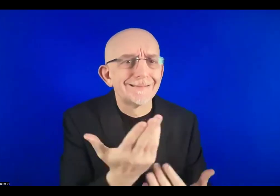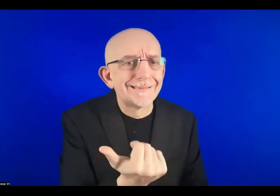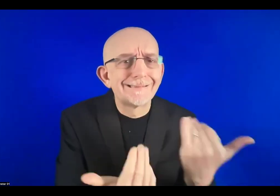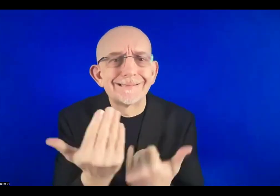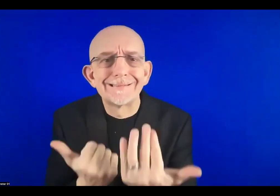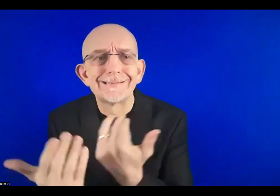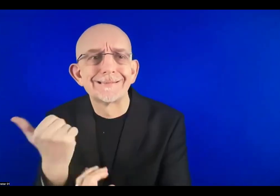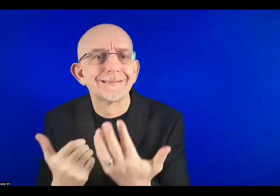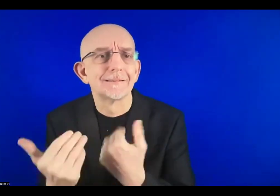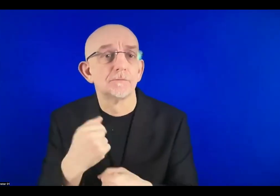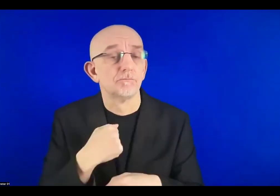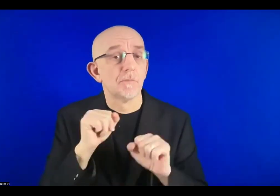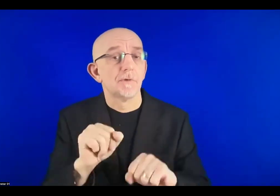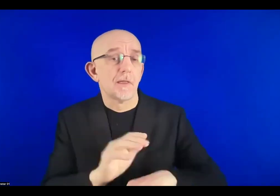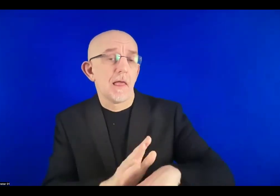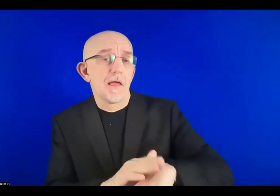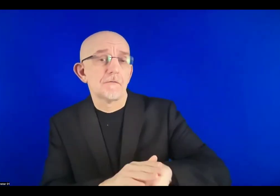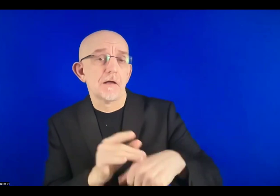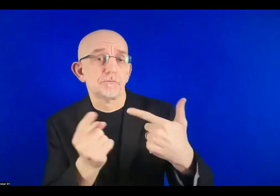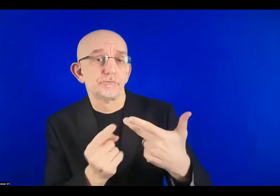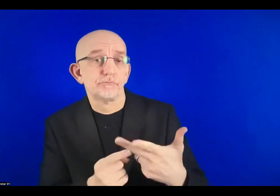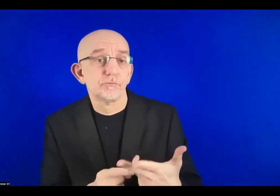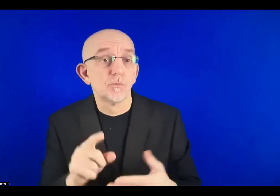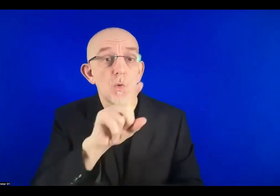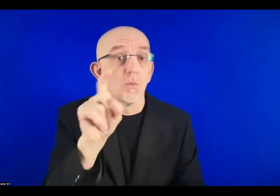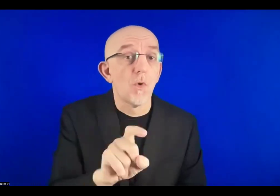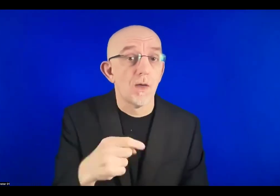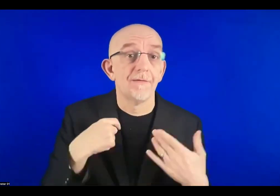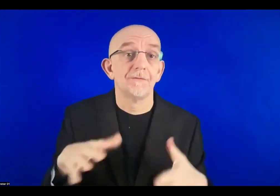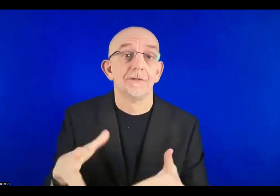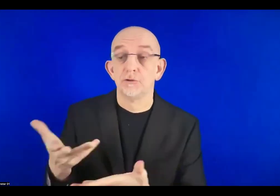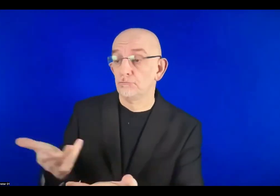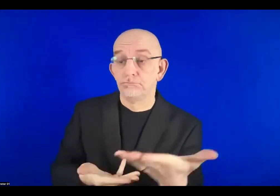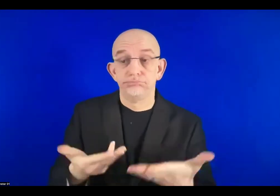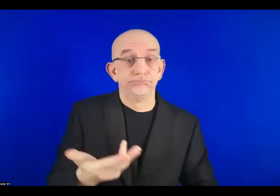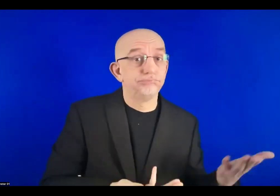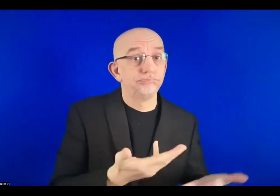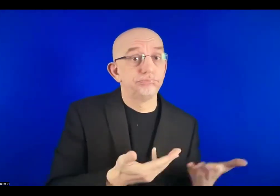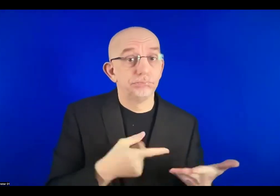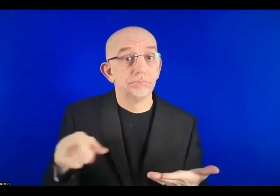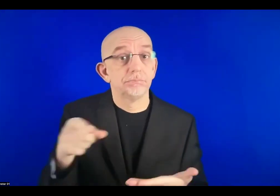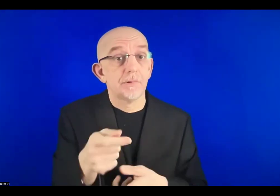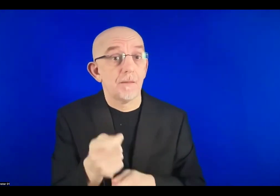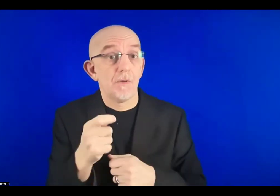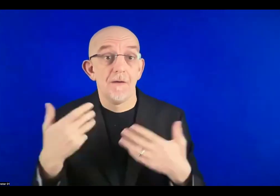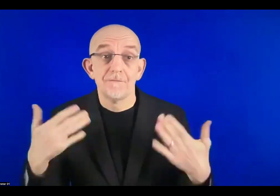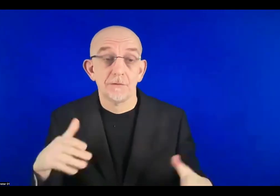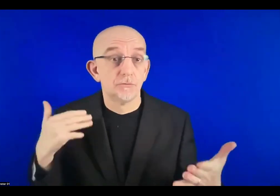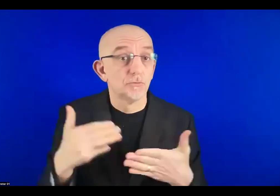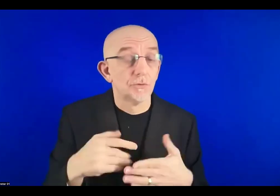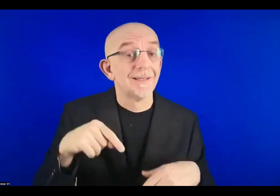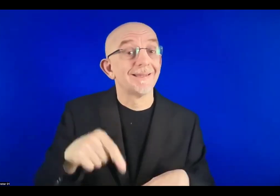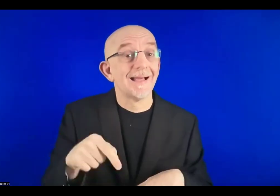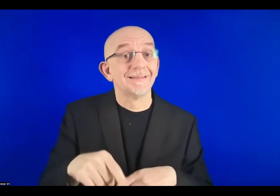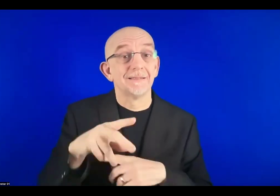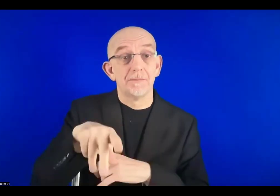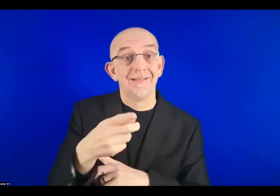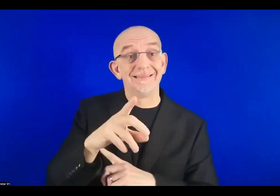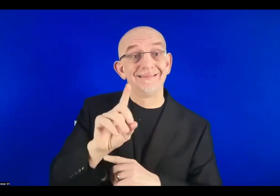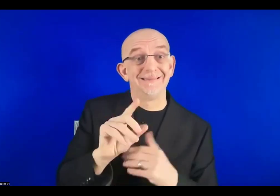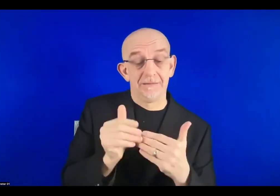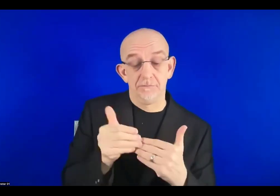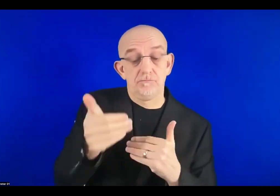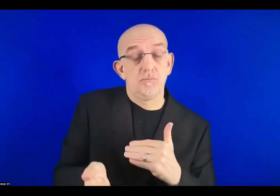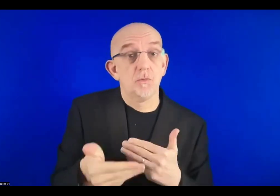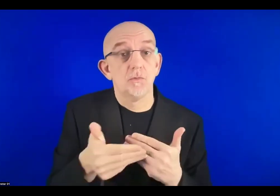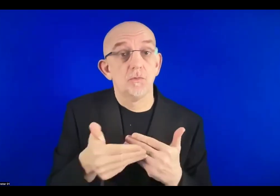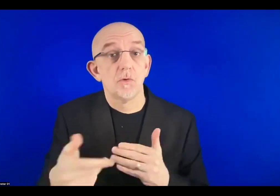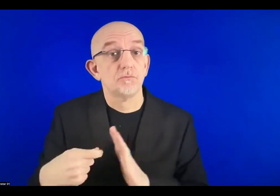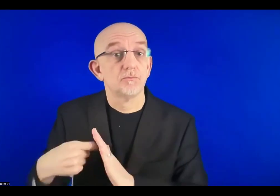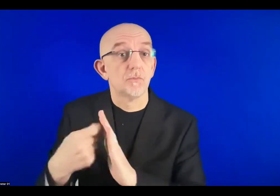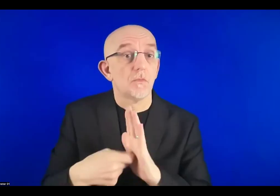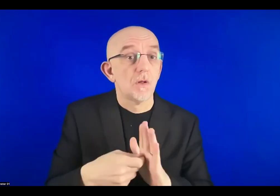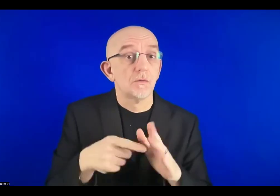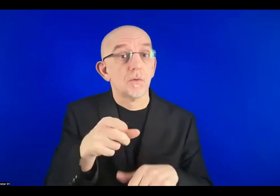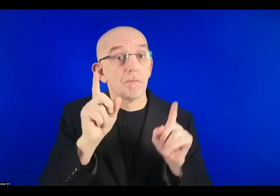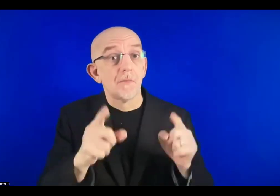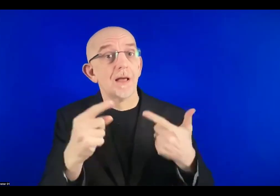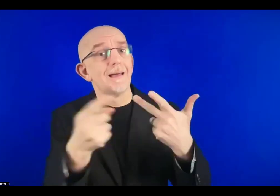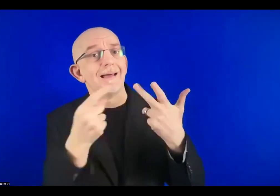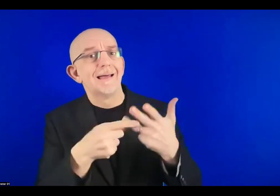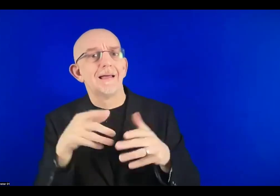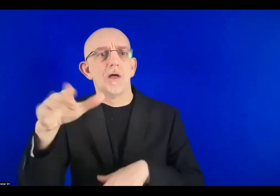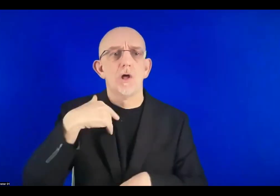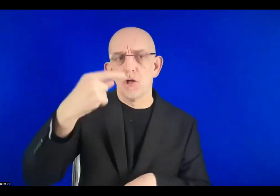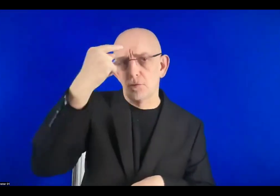of existing area of human rights law, but within your project, you should propose all